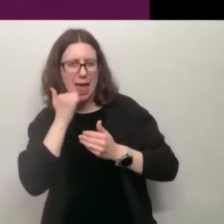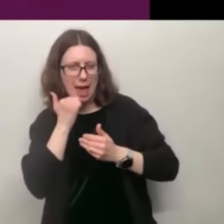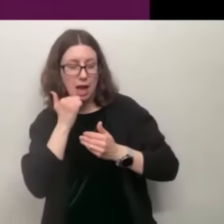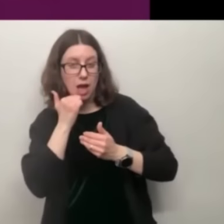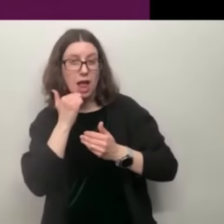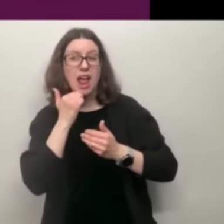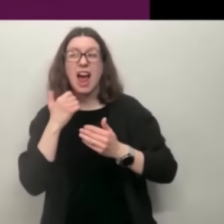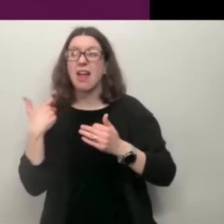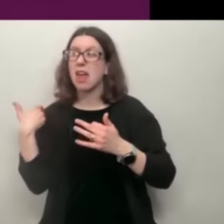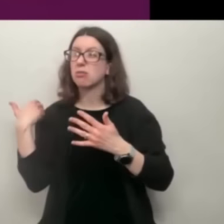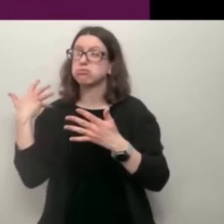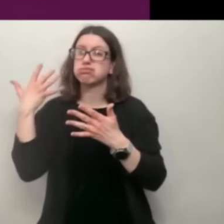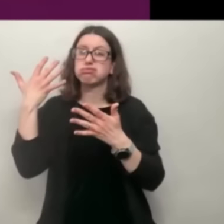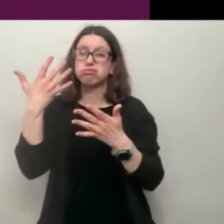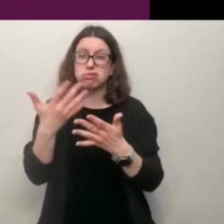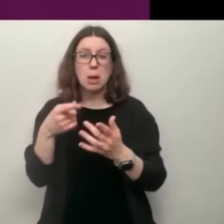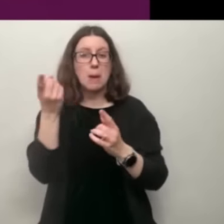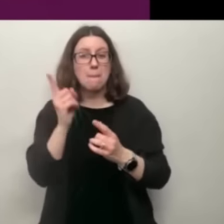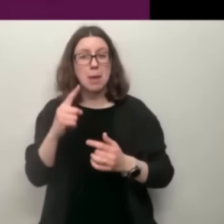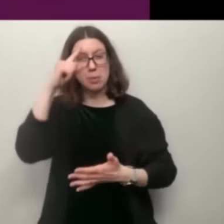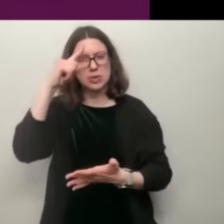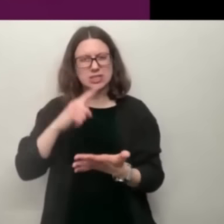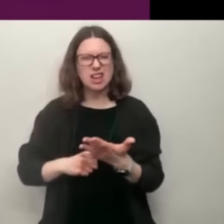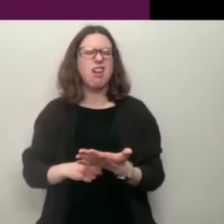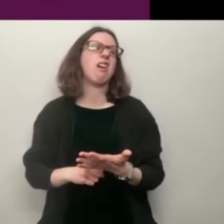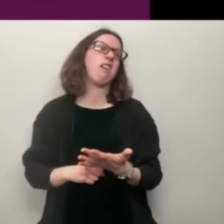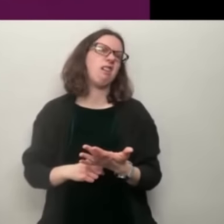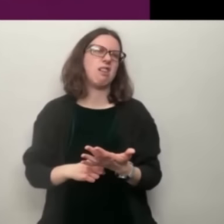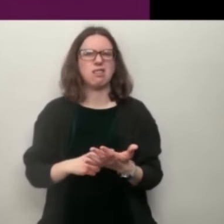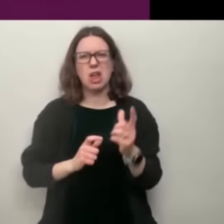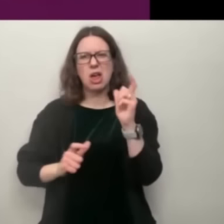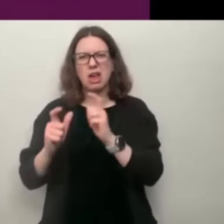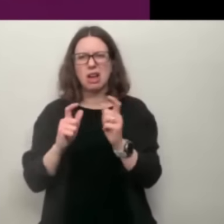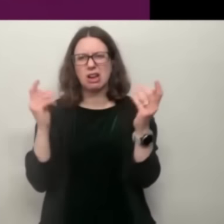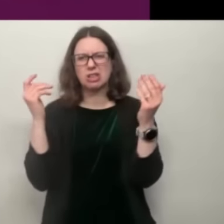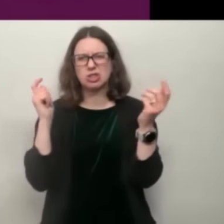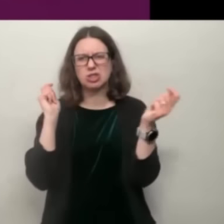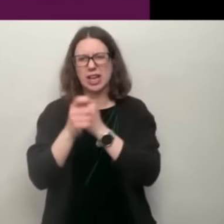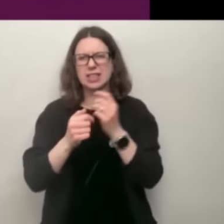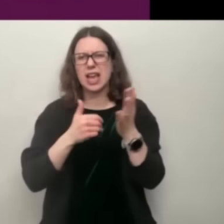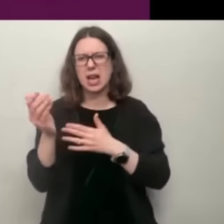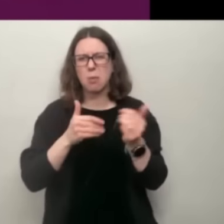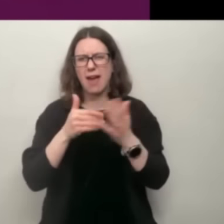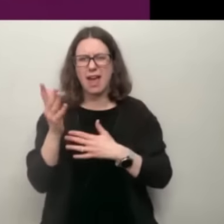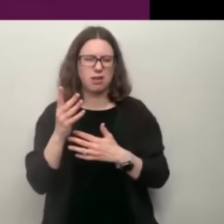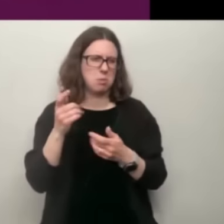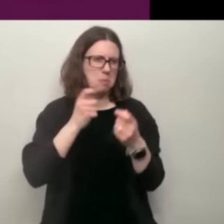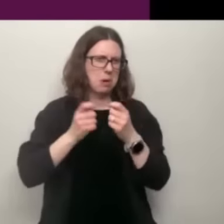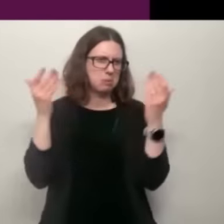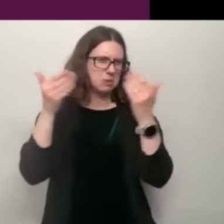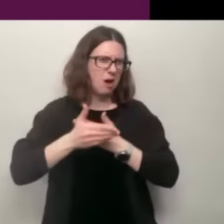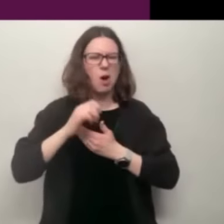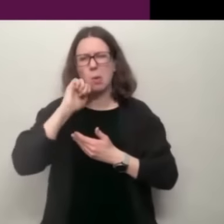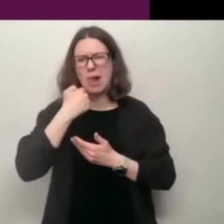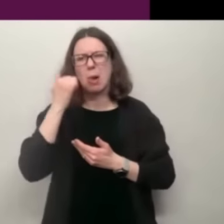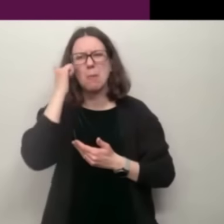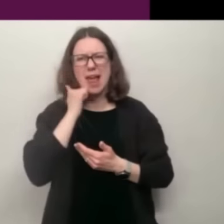So in January, 2019, the project was completed and the bridge fully reopened to the public resplendent in its new color.